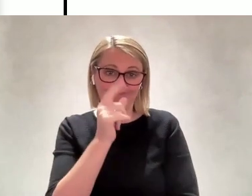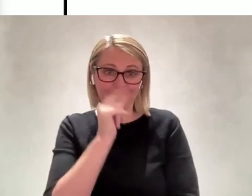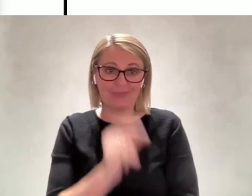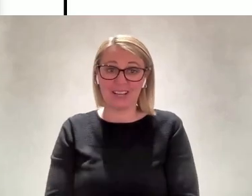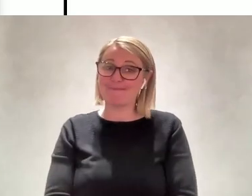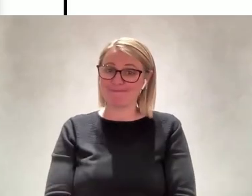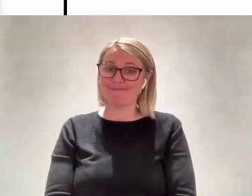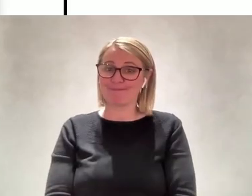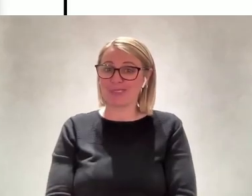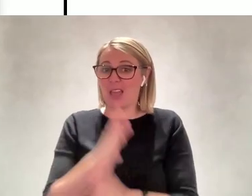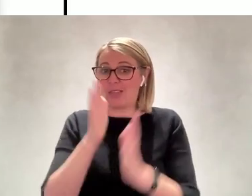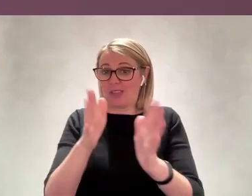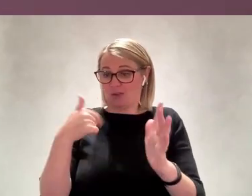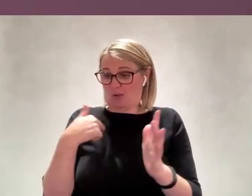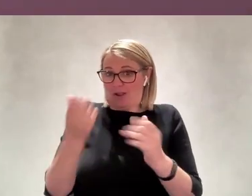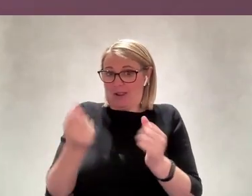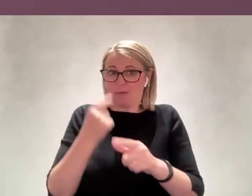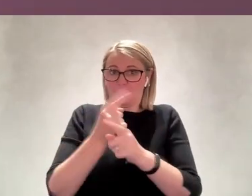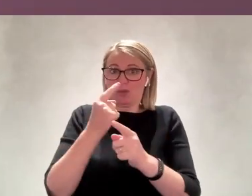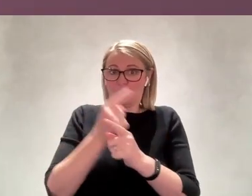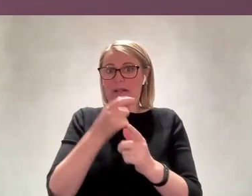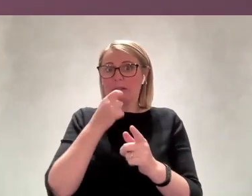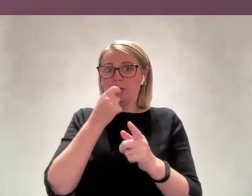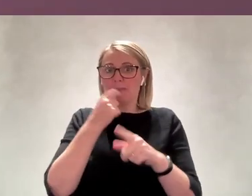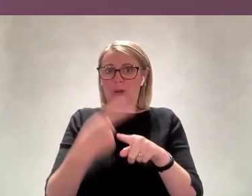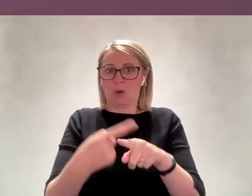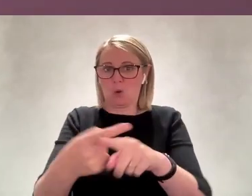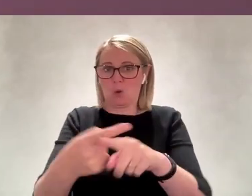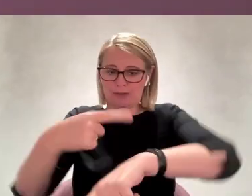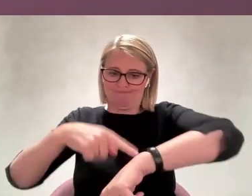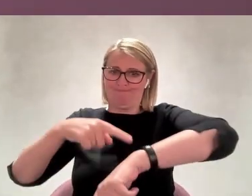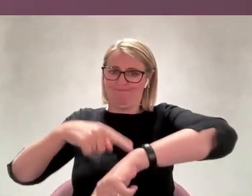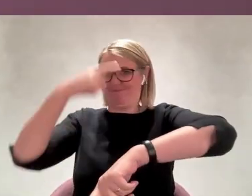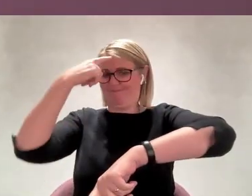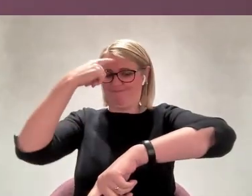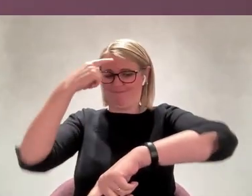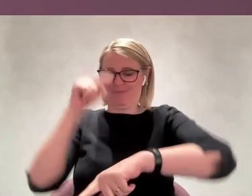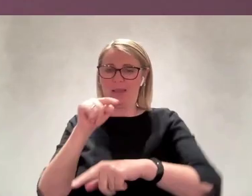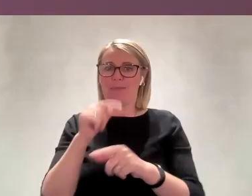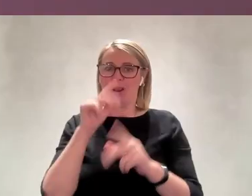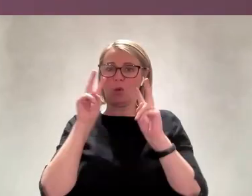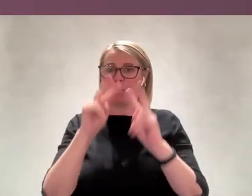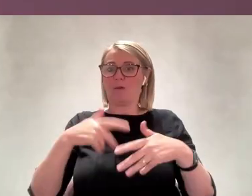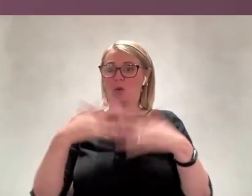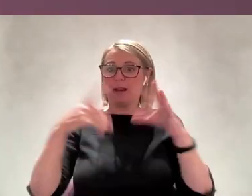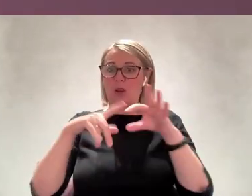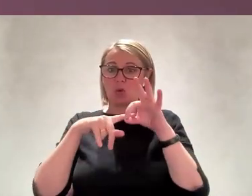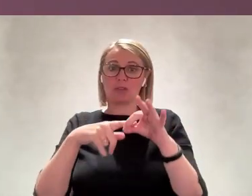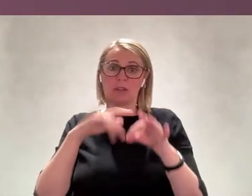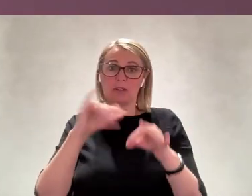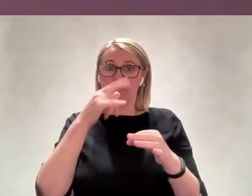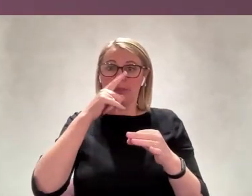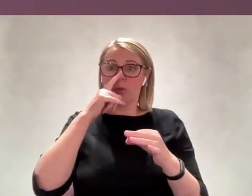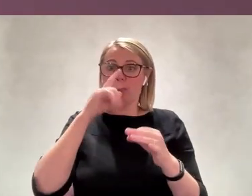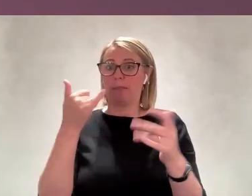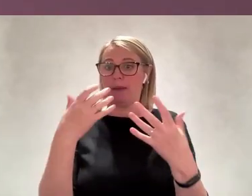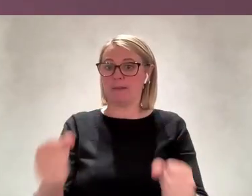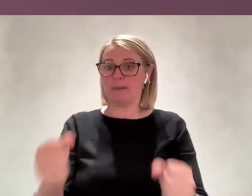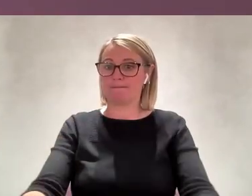So that's where we are at the moment. That's all I've got to talk about. Sorry, I've gone through that bit quick, cognisant of time. But I'm looking forward to any questions that the audience might have. Thank you.